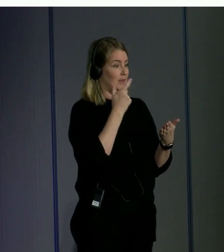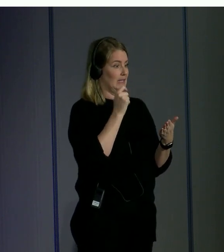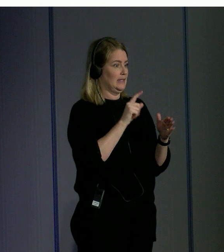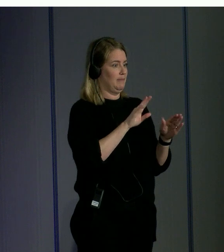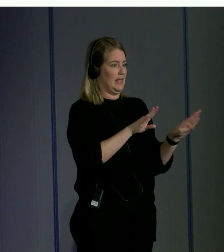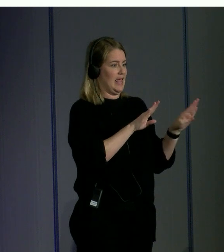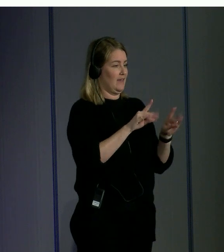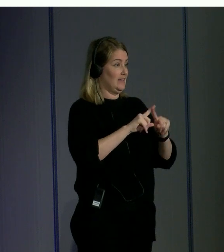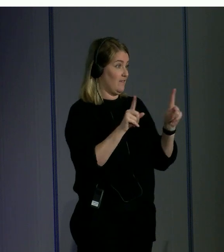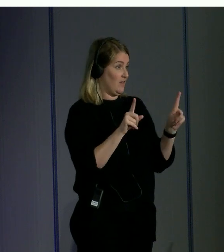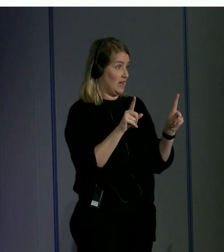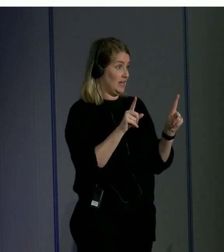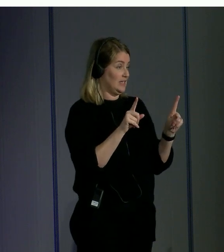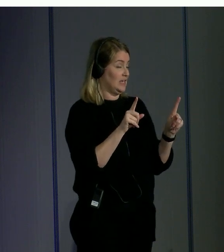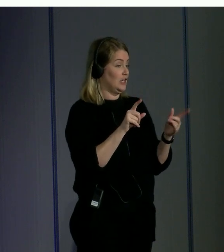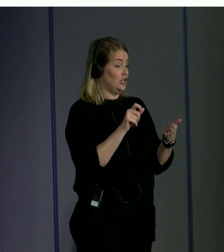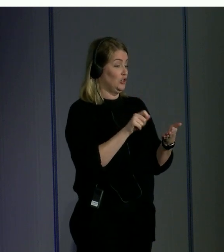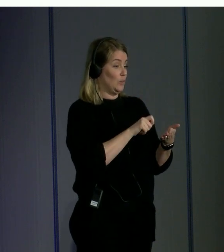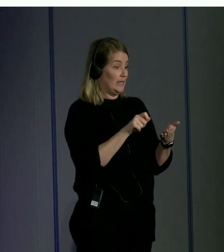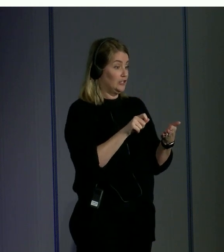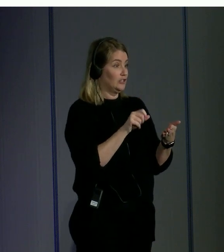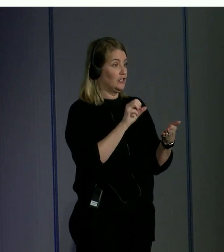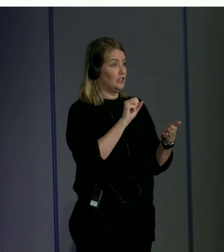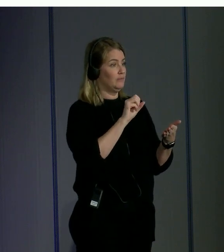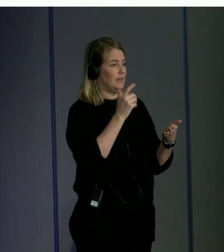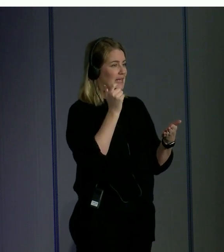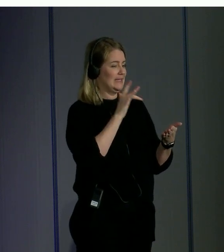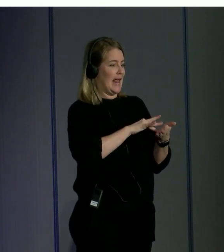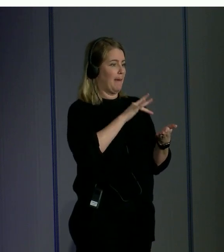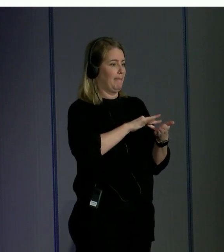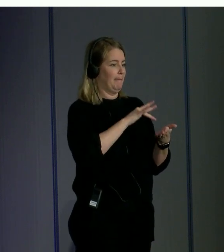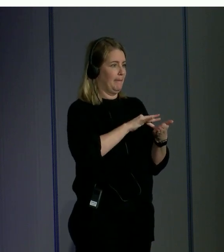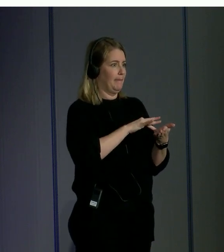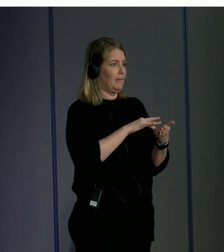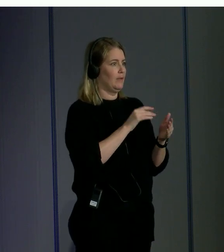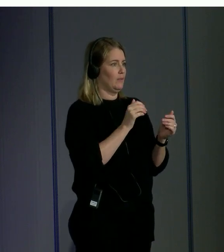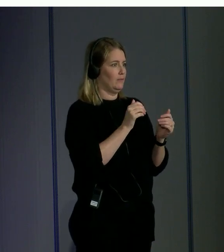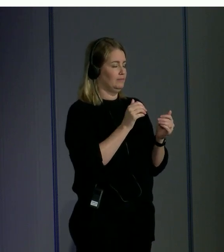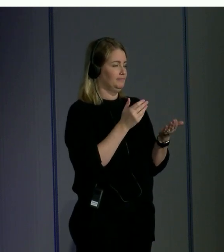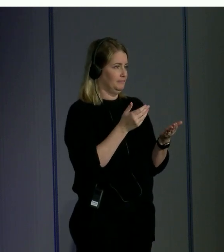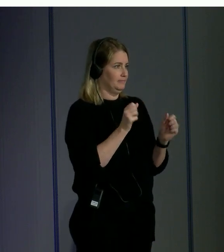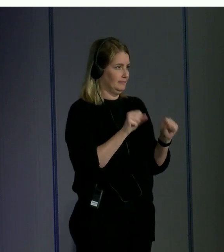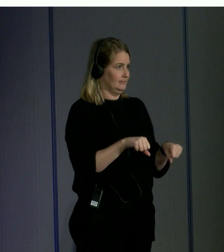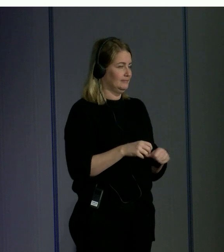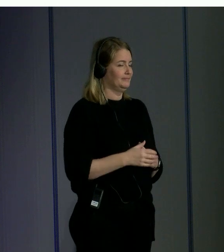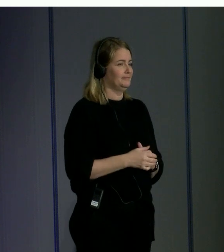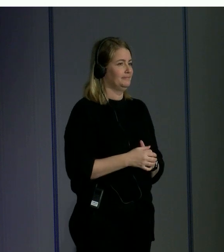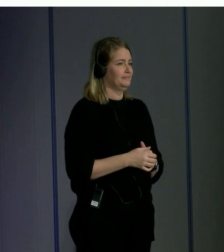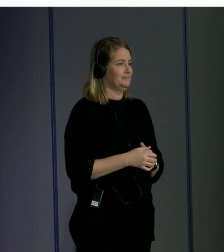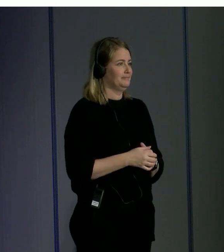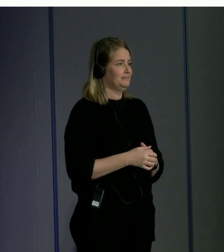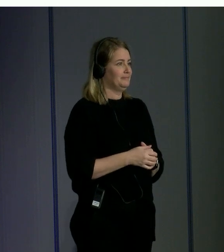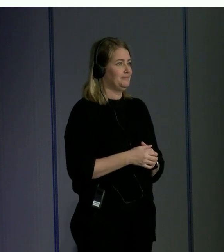A switch is a switch because it's a tappable thing with state.